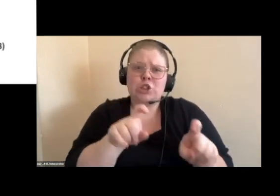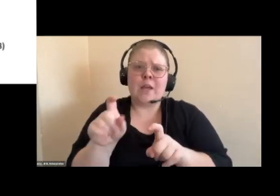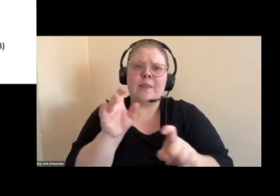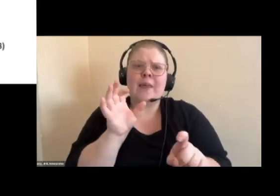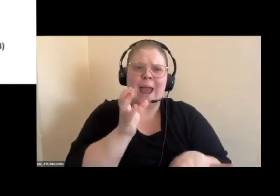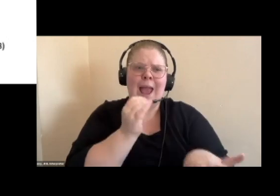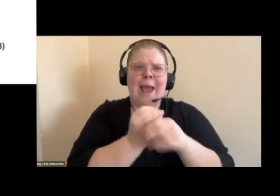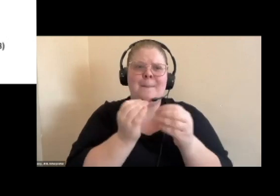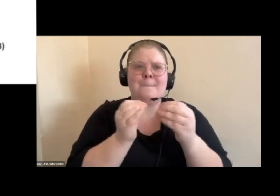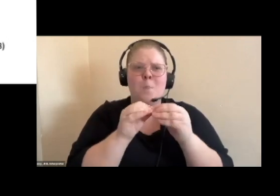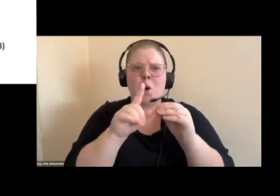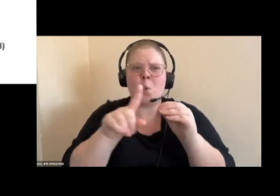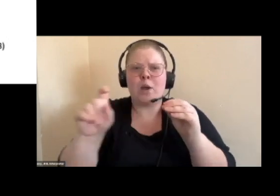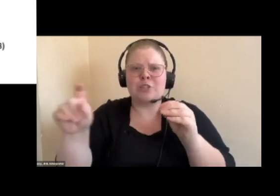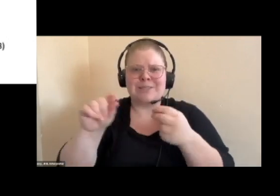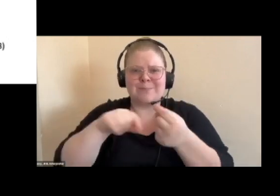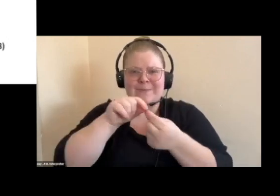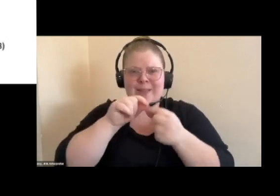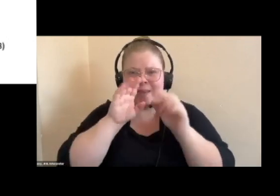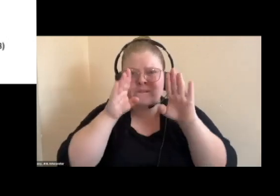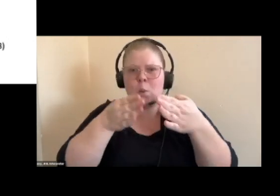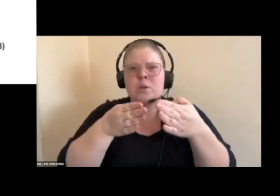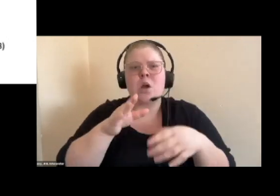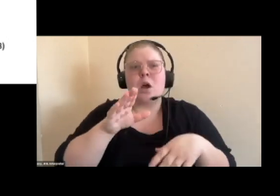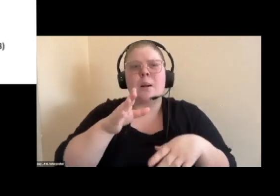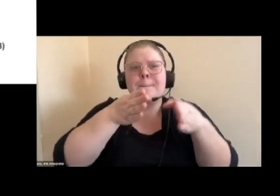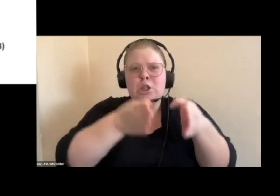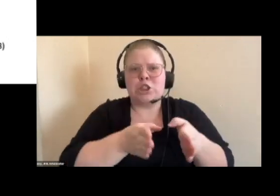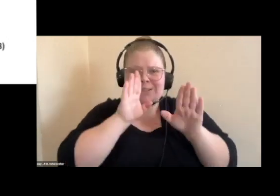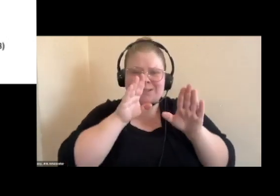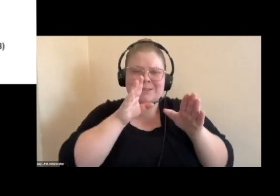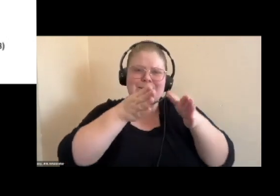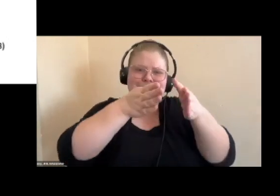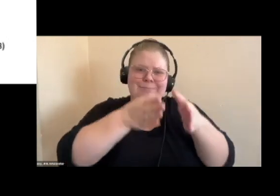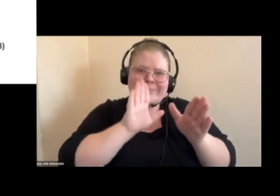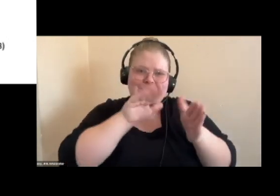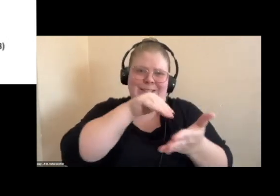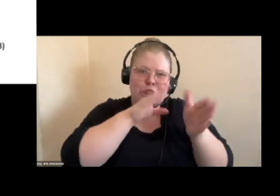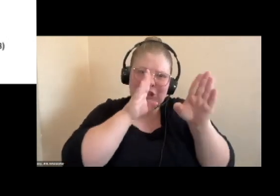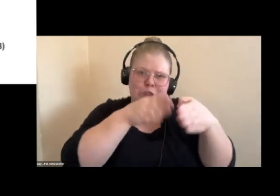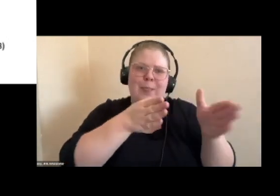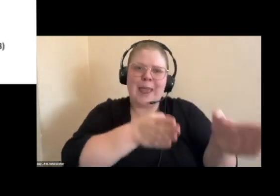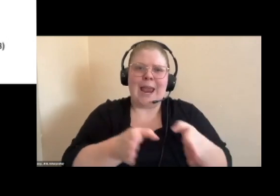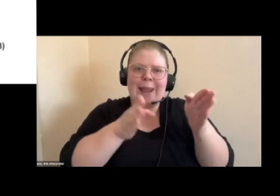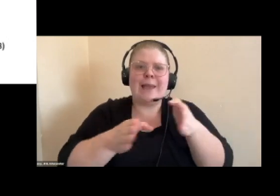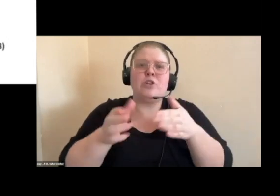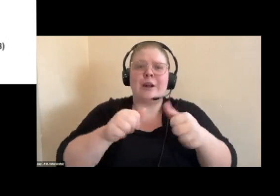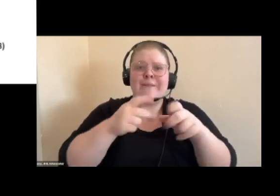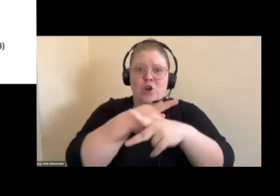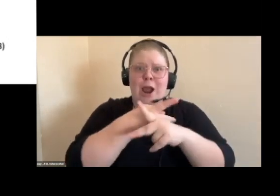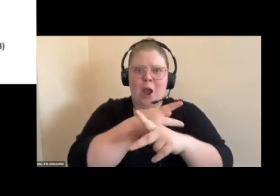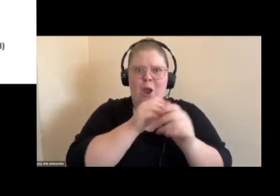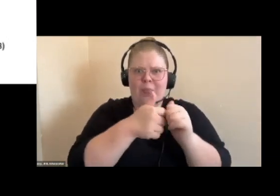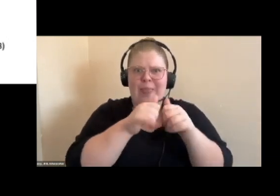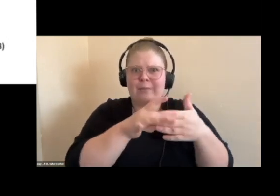We've been looking to see how those relate to outcomes, and we're working on a journal article on this.